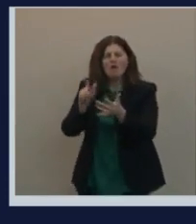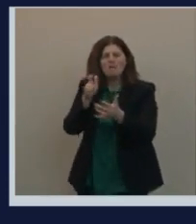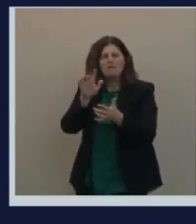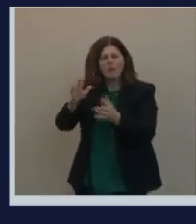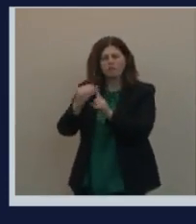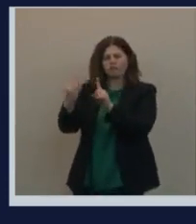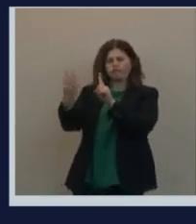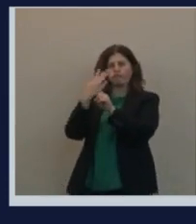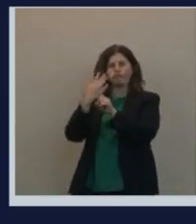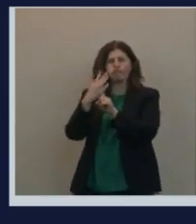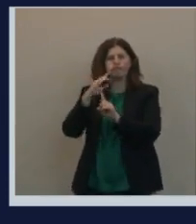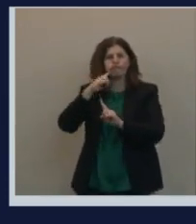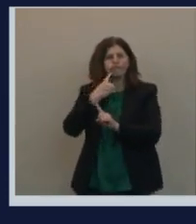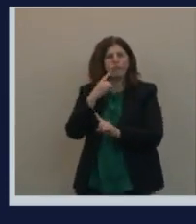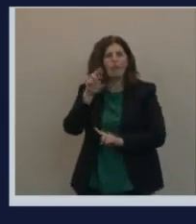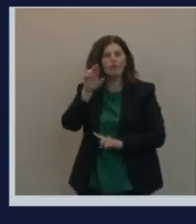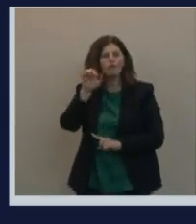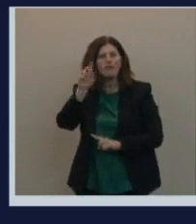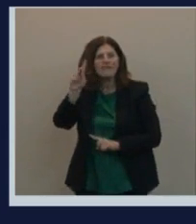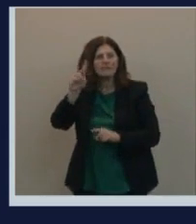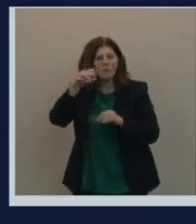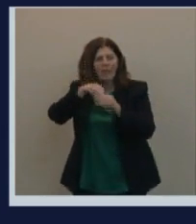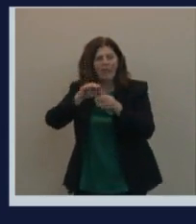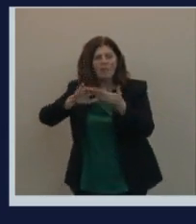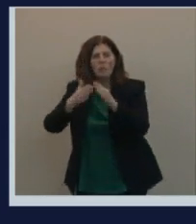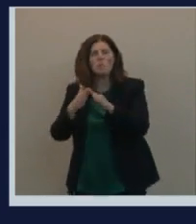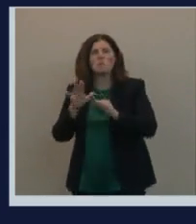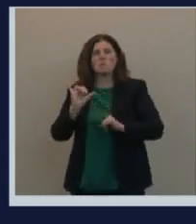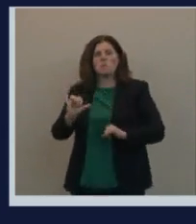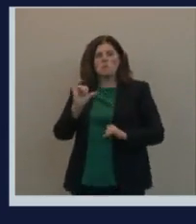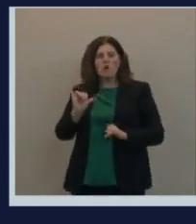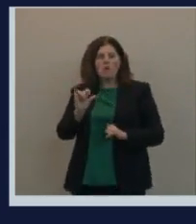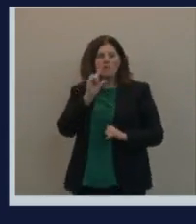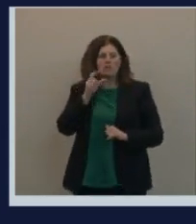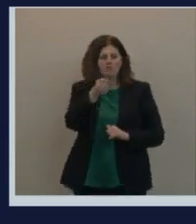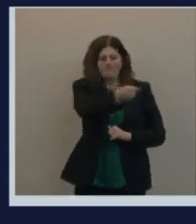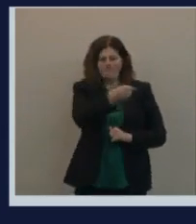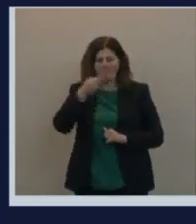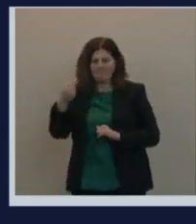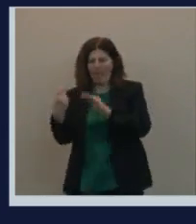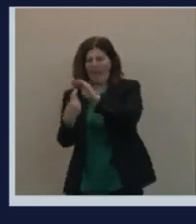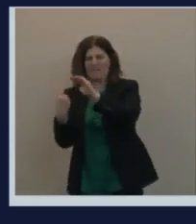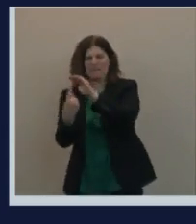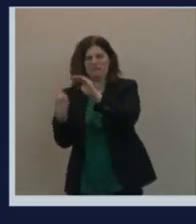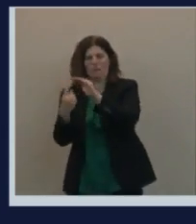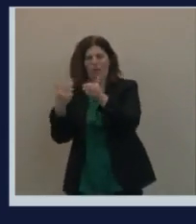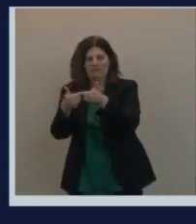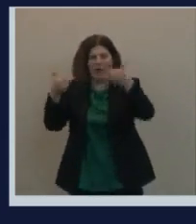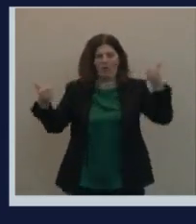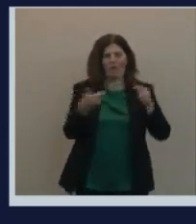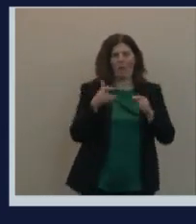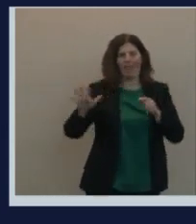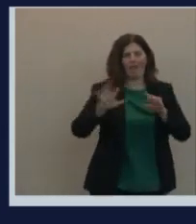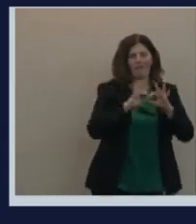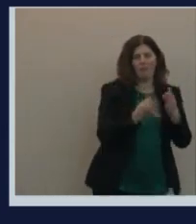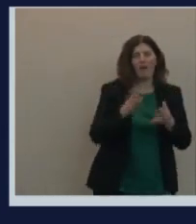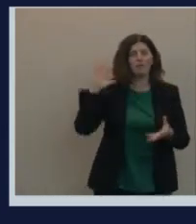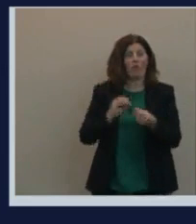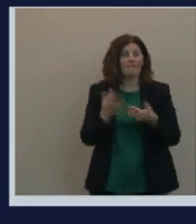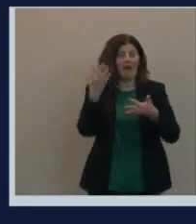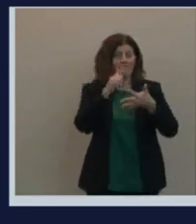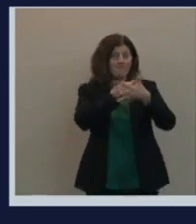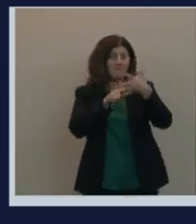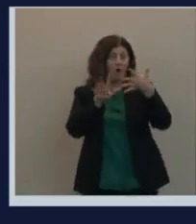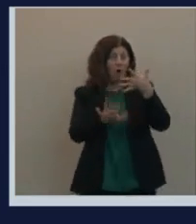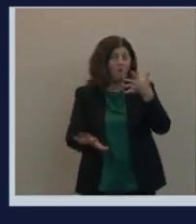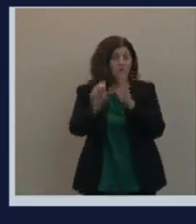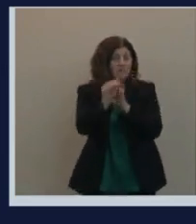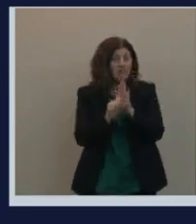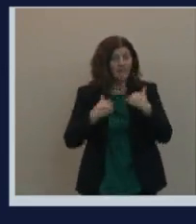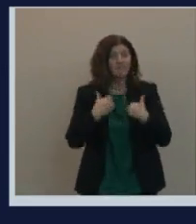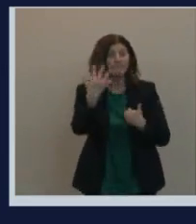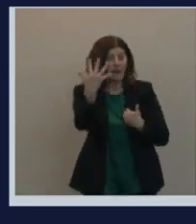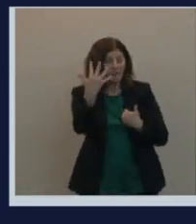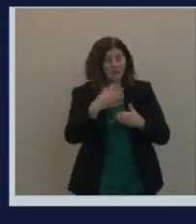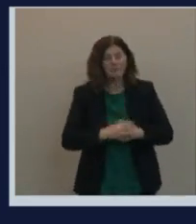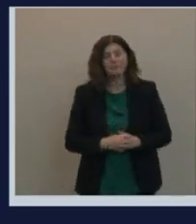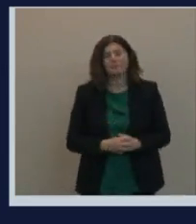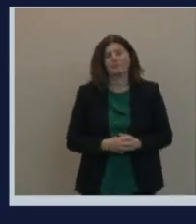THESE ARE FIRST RESPONDERS WERE HEALTH-CARE WORKERS OR OTHER INDIVIDUALS BECAUSE OF THE EXTREME RISK IN A COMMUNITY, REALLY NEED TO BE ISOLATED SOMEWHERE ELSE.